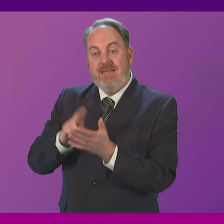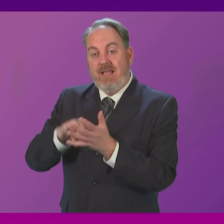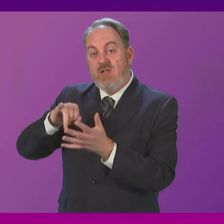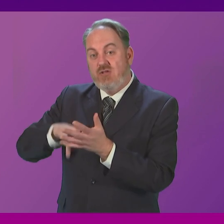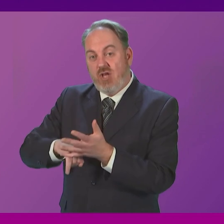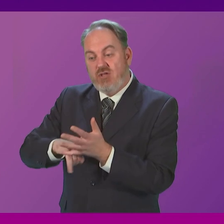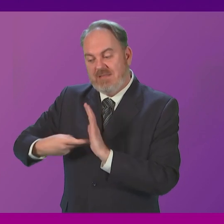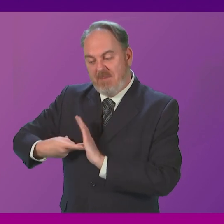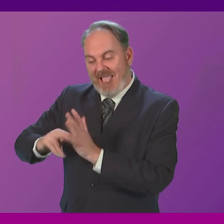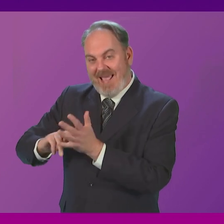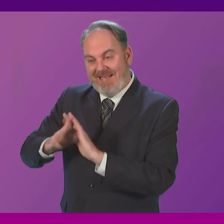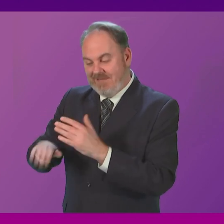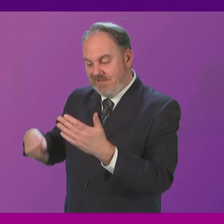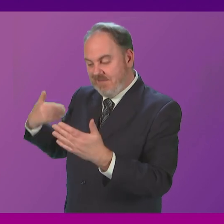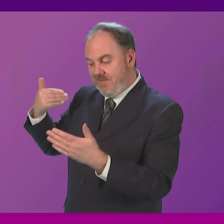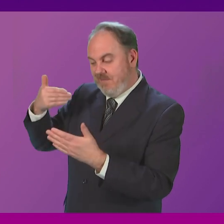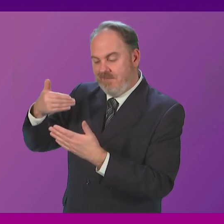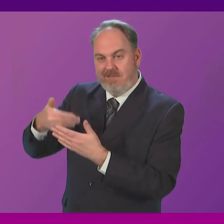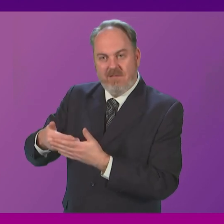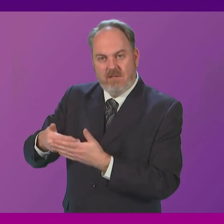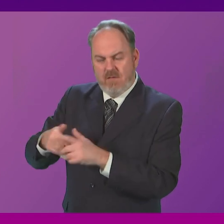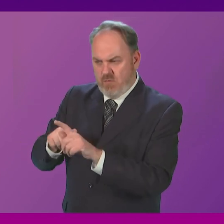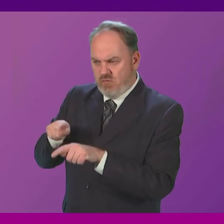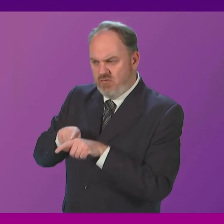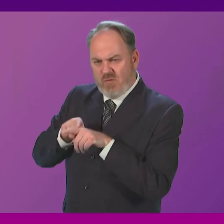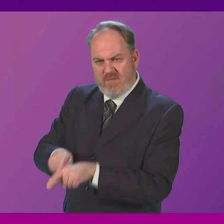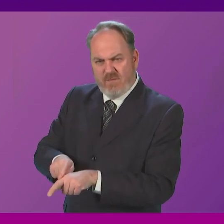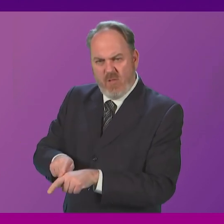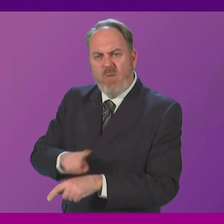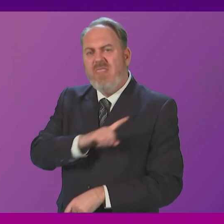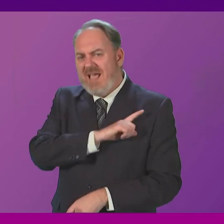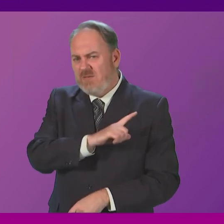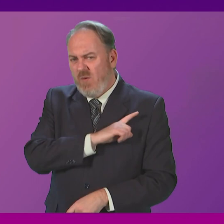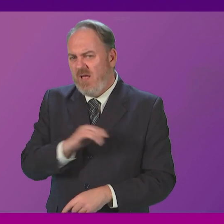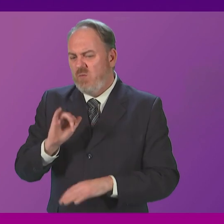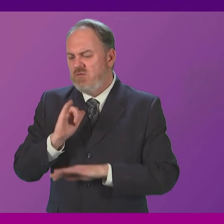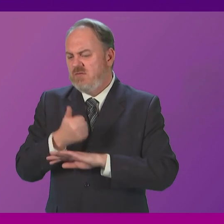That is why we need an election. It is only through a change of Government that we will be able to deliver the better